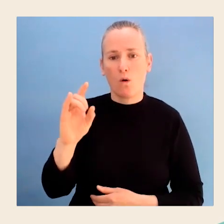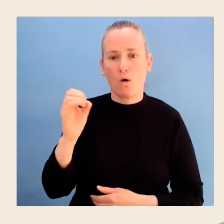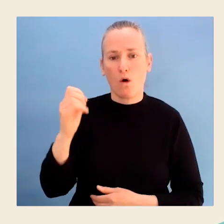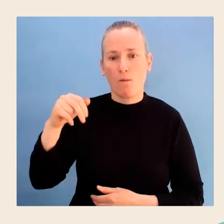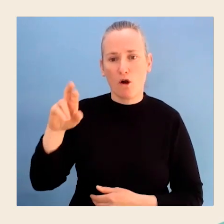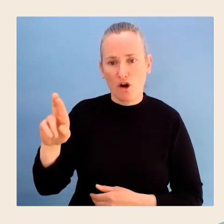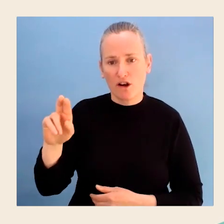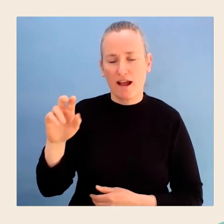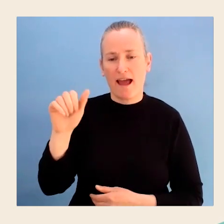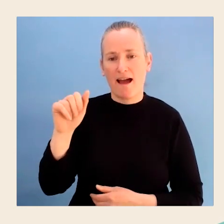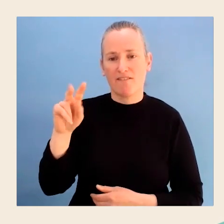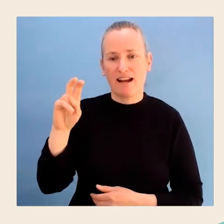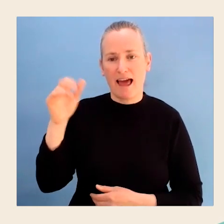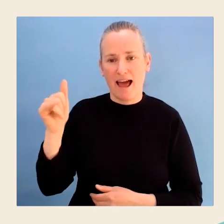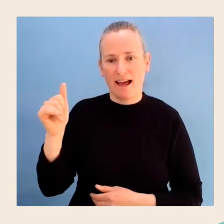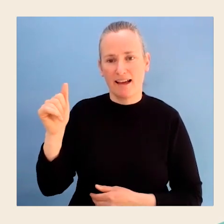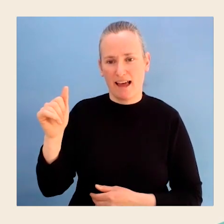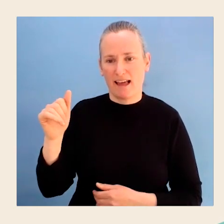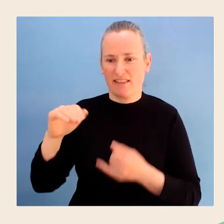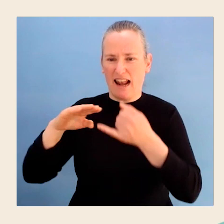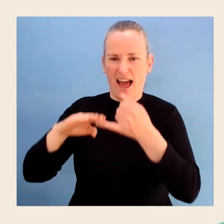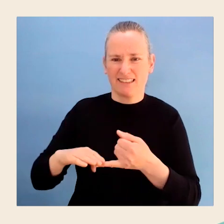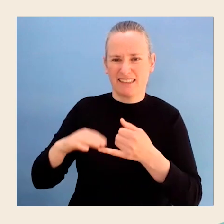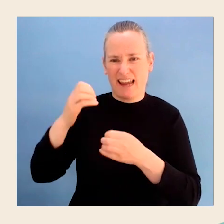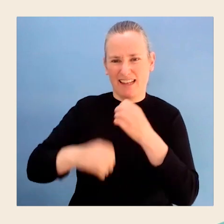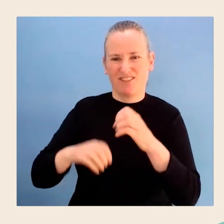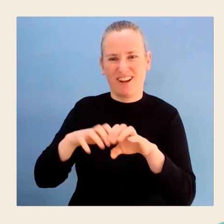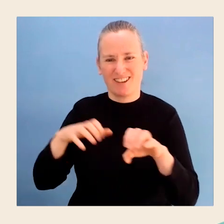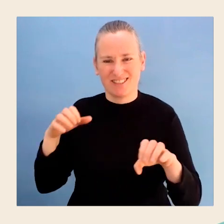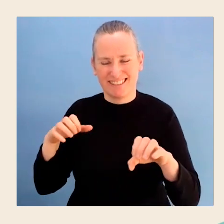to conclude the conference. And as part of that,